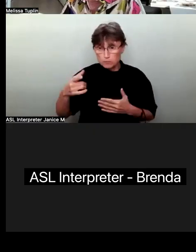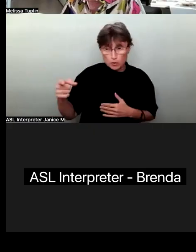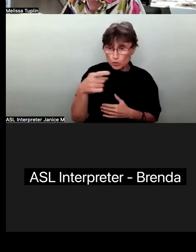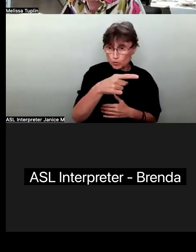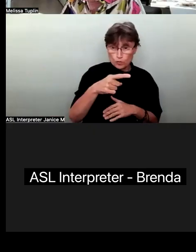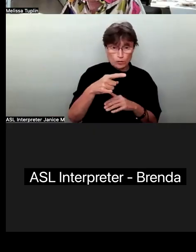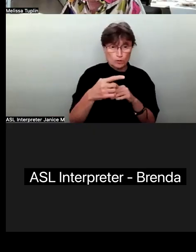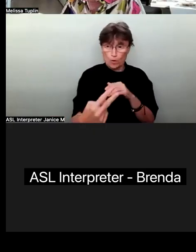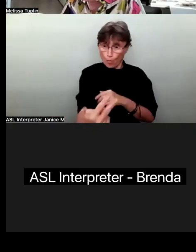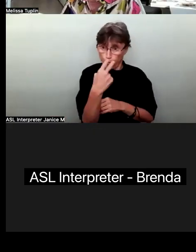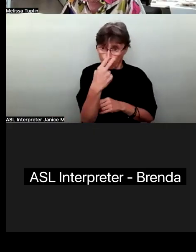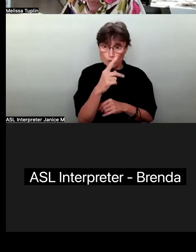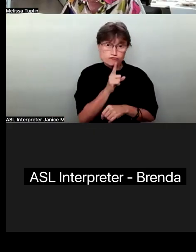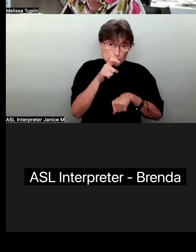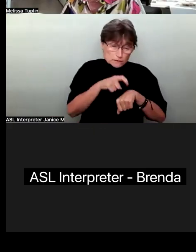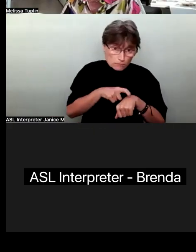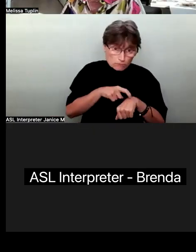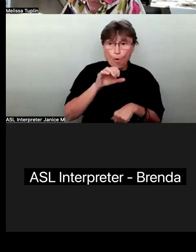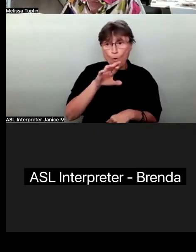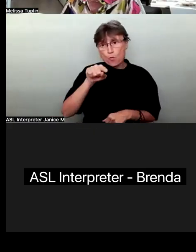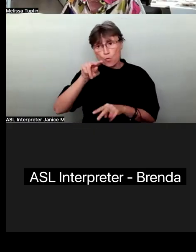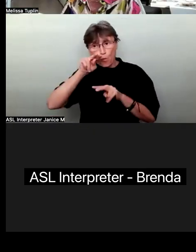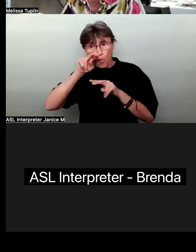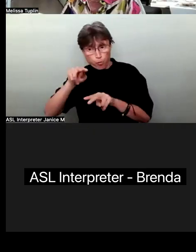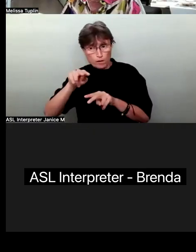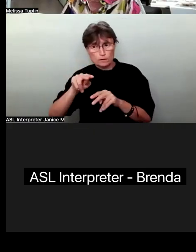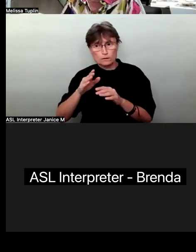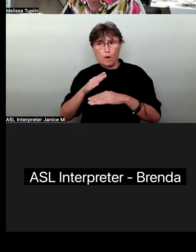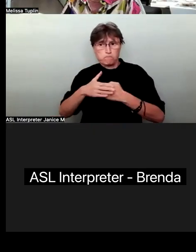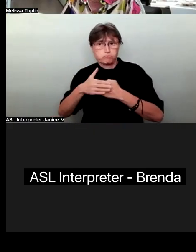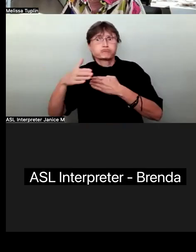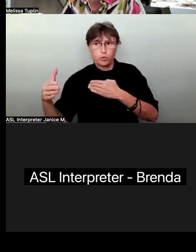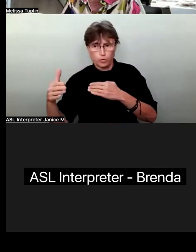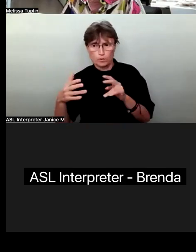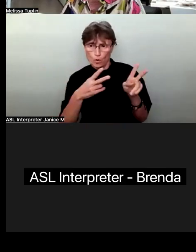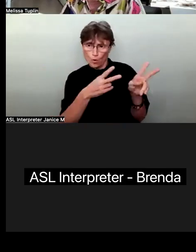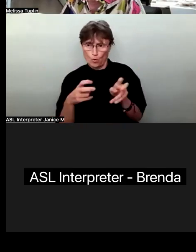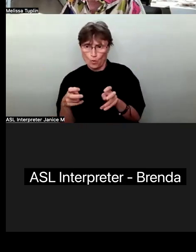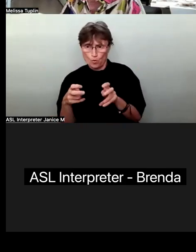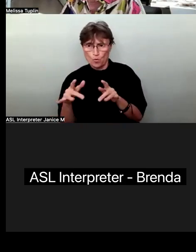are now watching the recording, please take time to read through those documents in full before